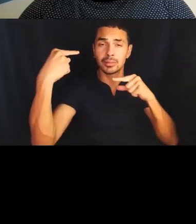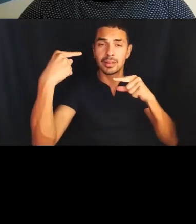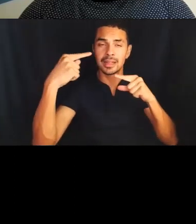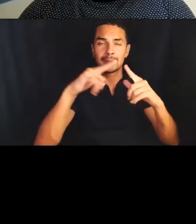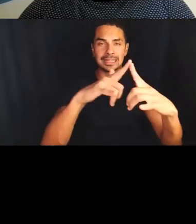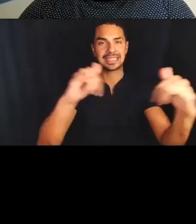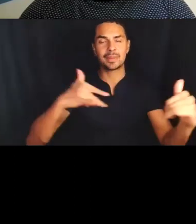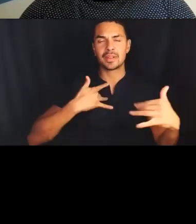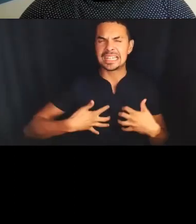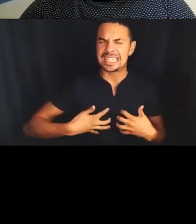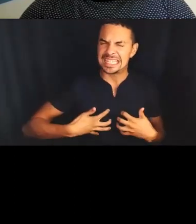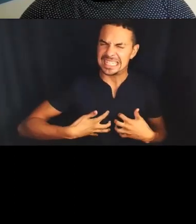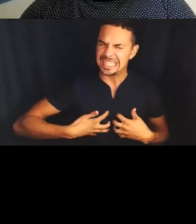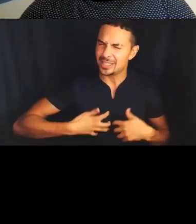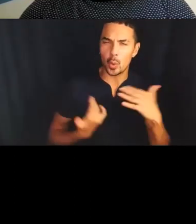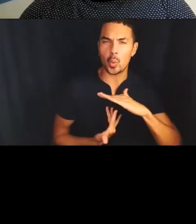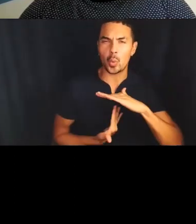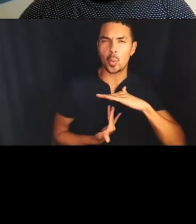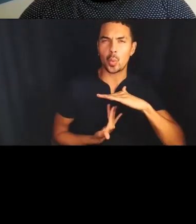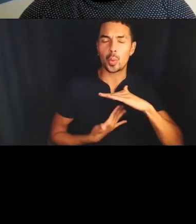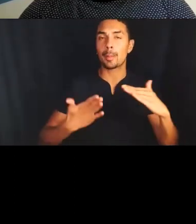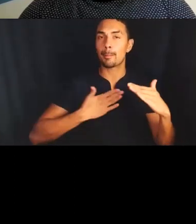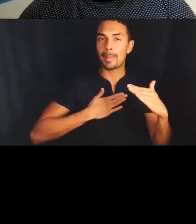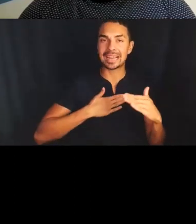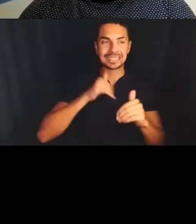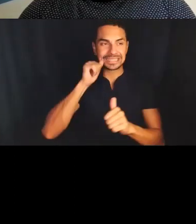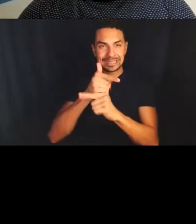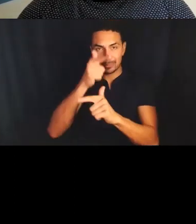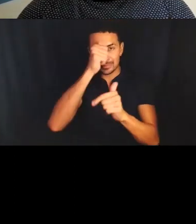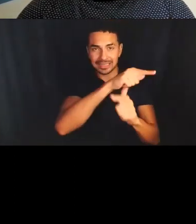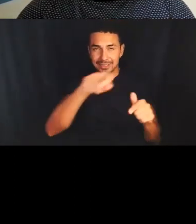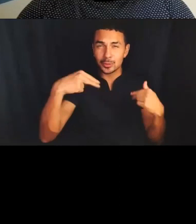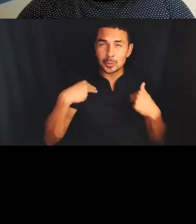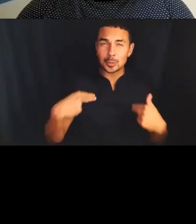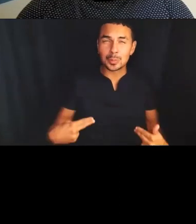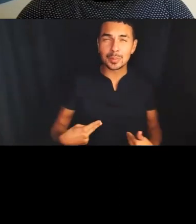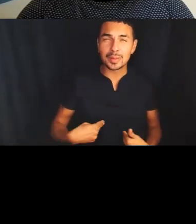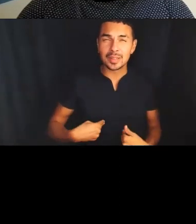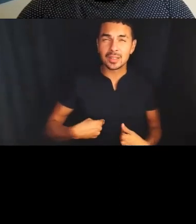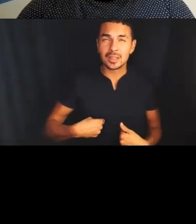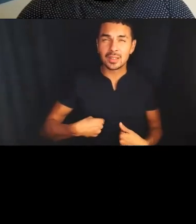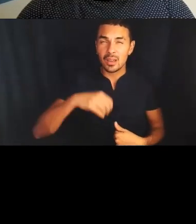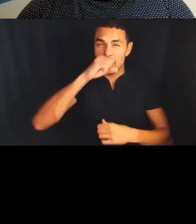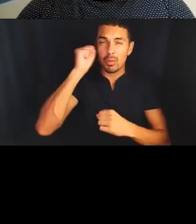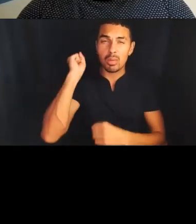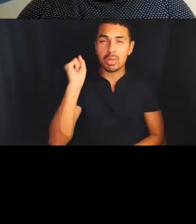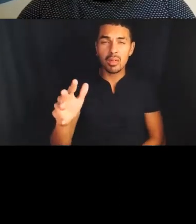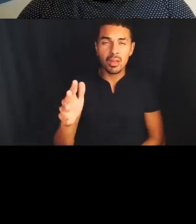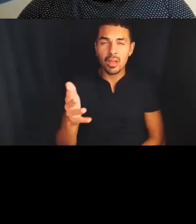at how my human siblings are being treated. Holding the two in equipoise is like surfing,